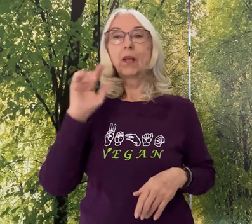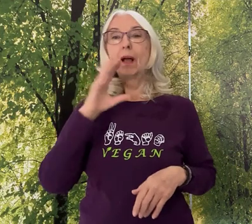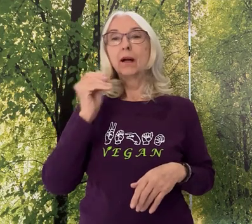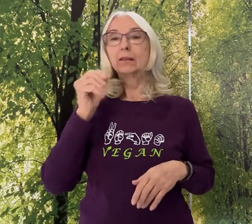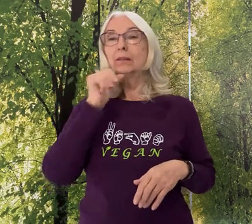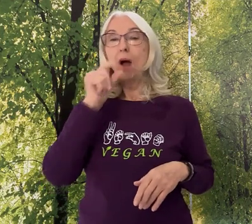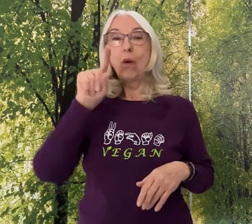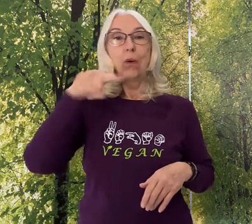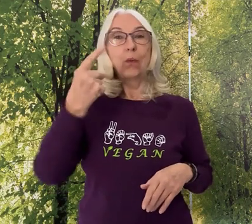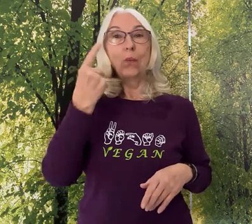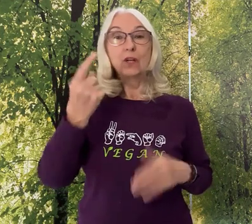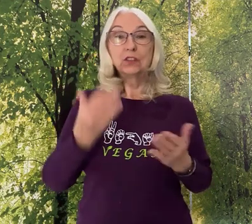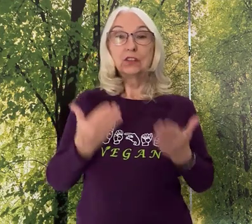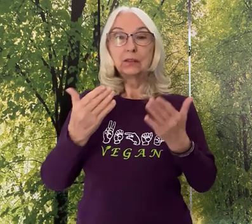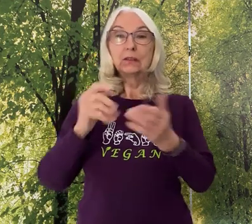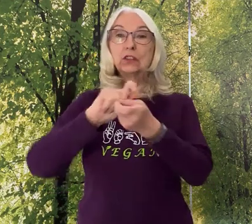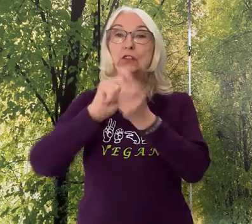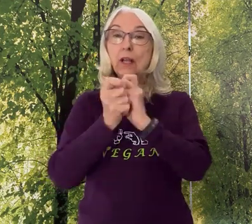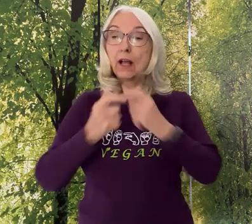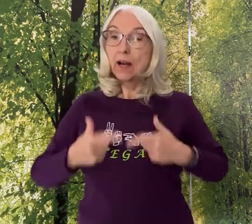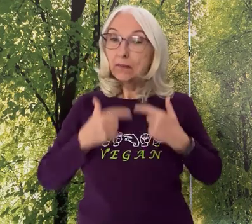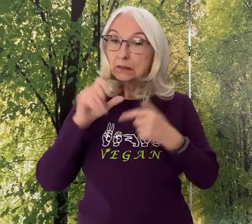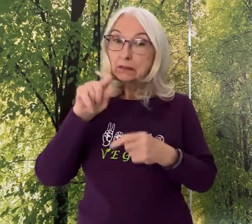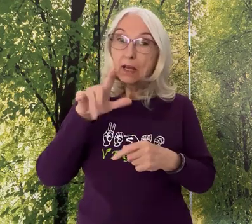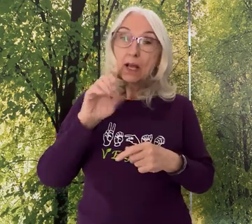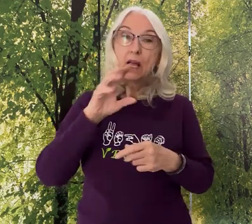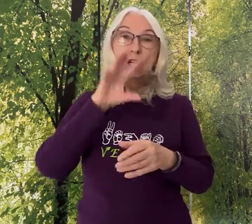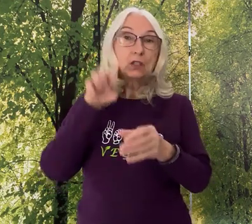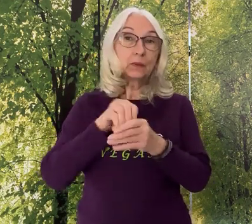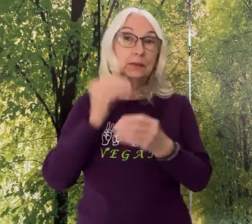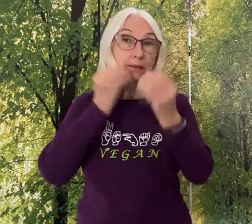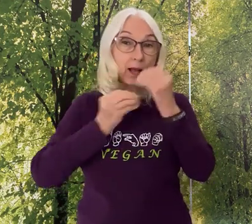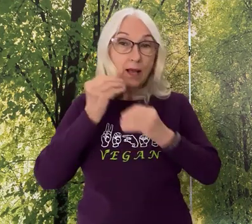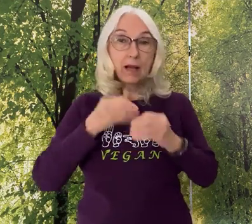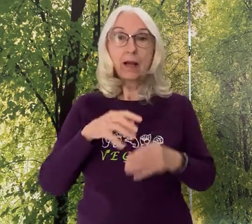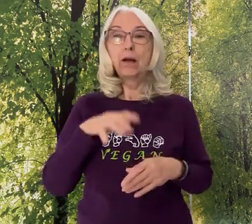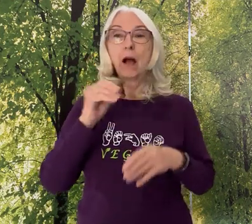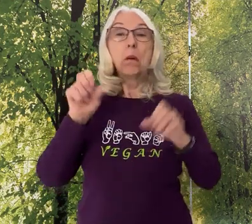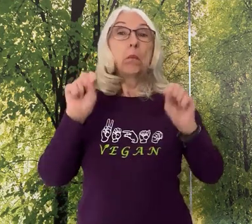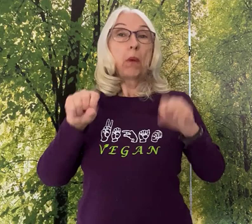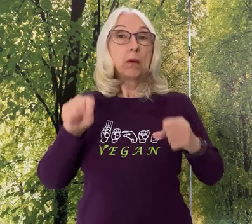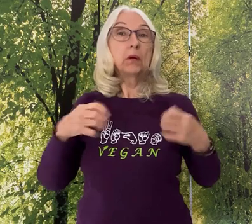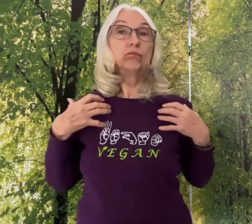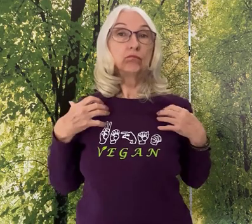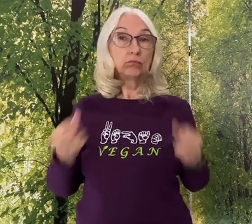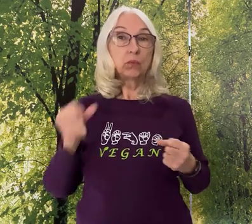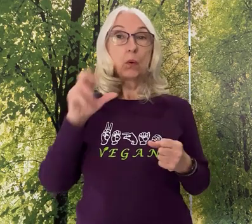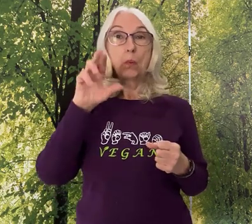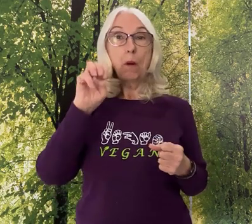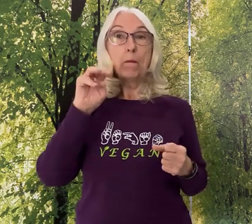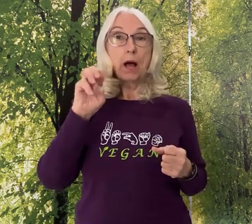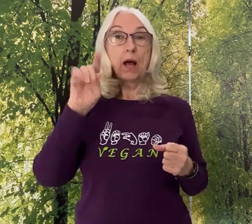And not one suggested a change in lifestyle, including diet, as a possible remedy.